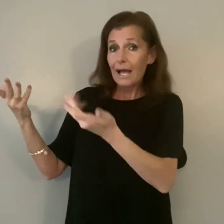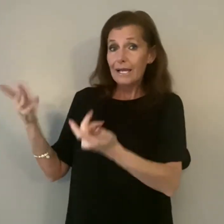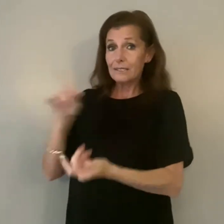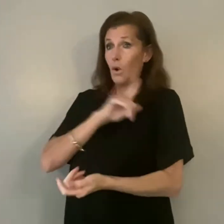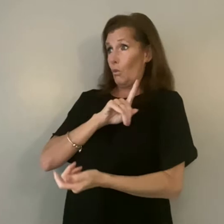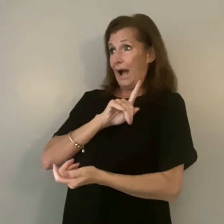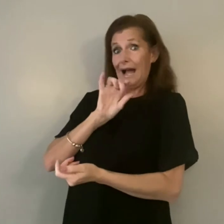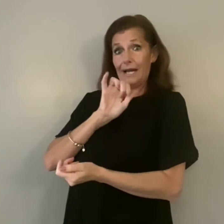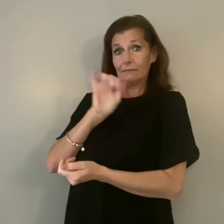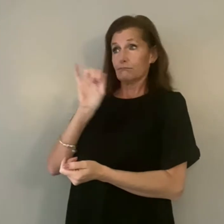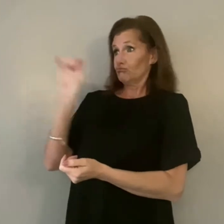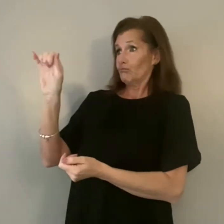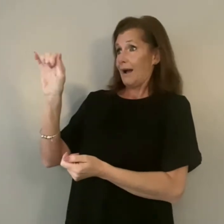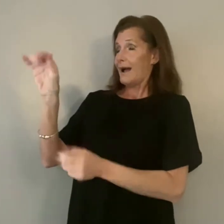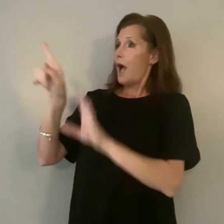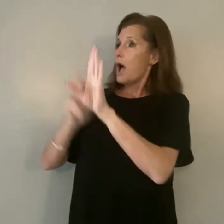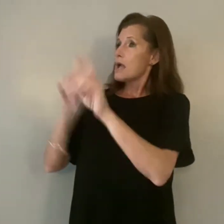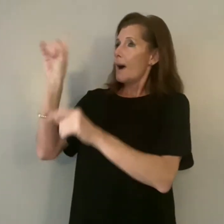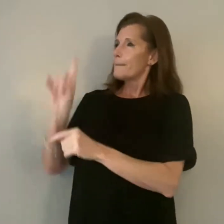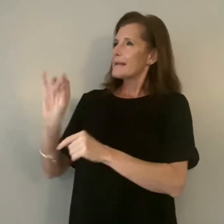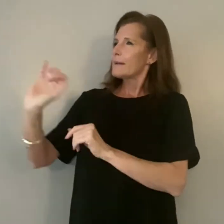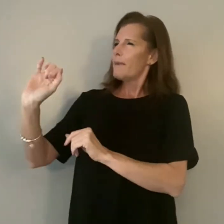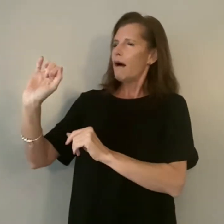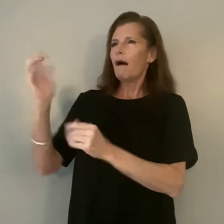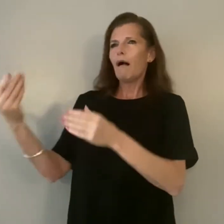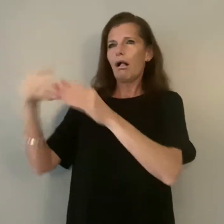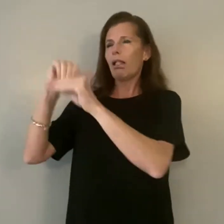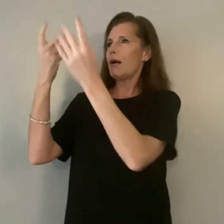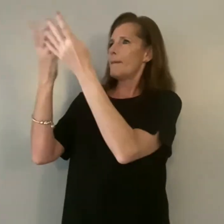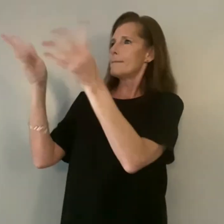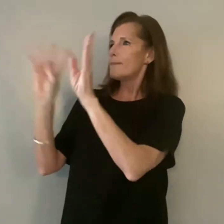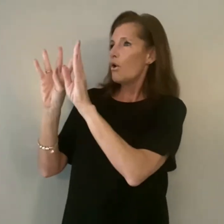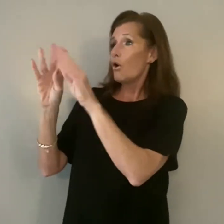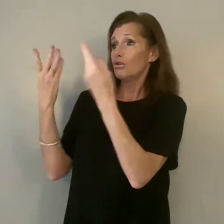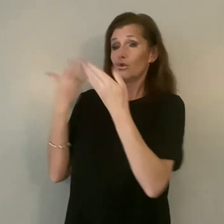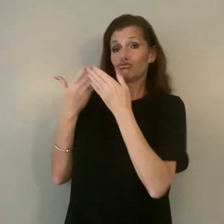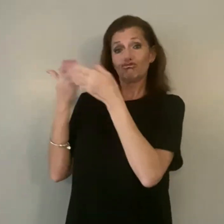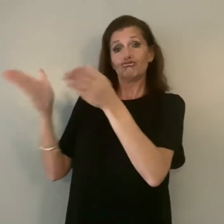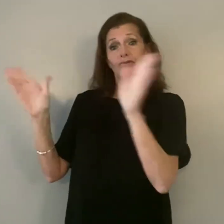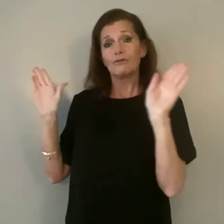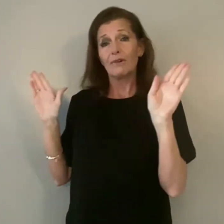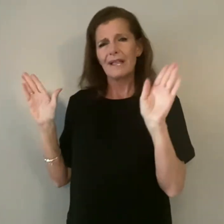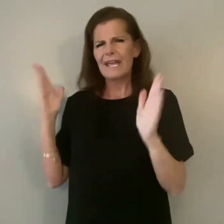because you're right the young people come in into these situations not just the boards, but just more generally.